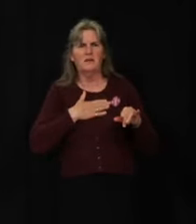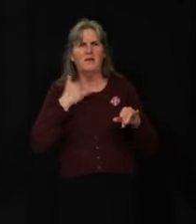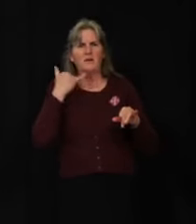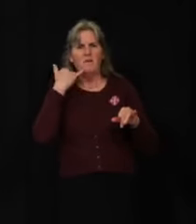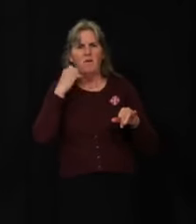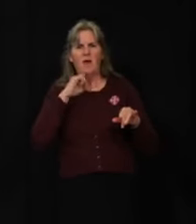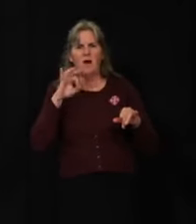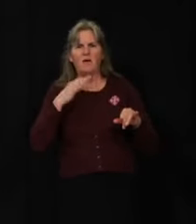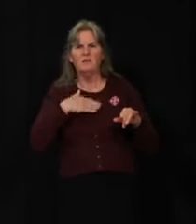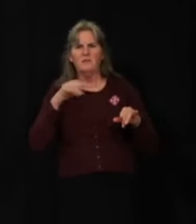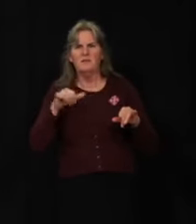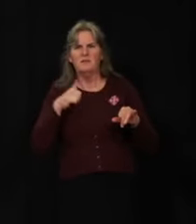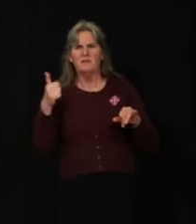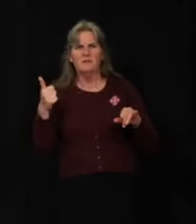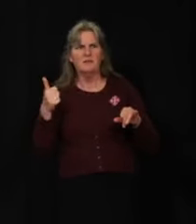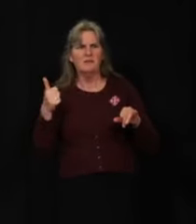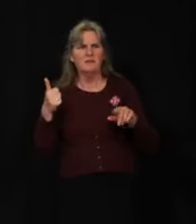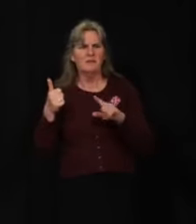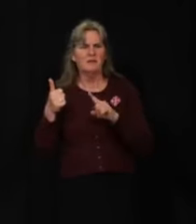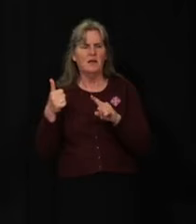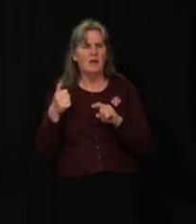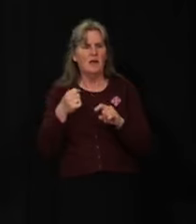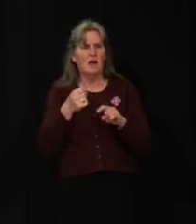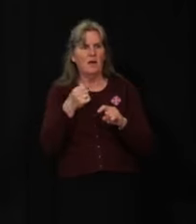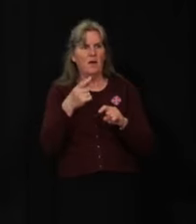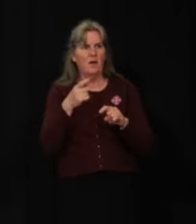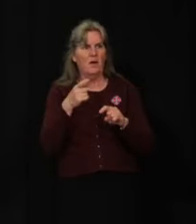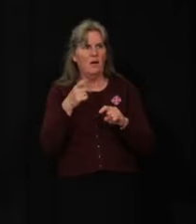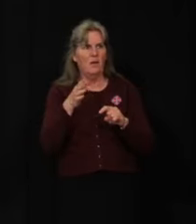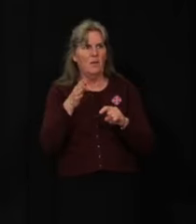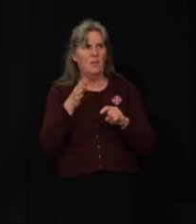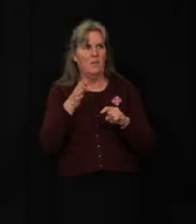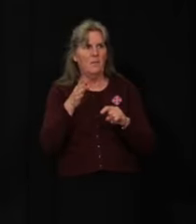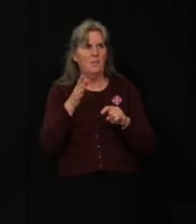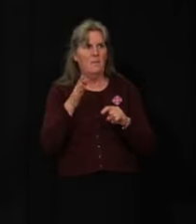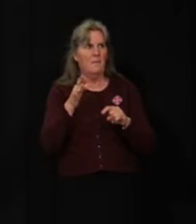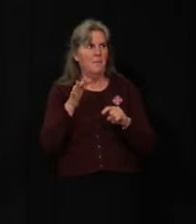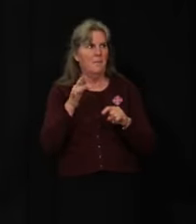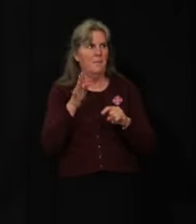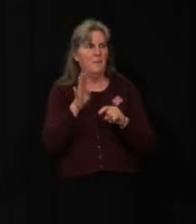Just reading here on the plan, dine in restaurants cannot